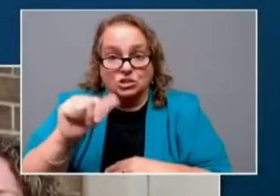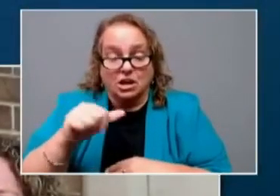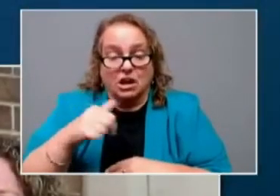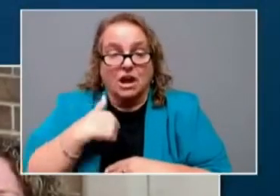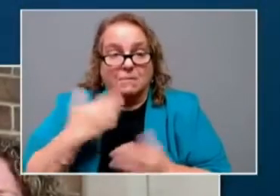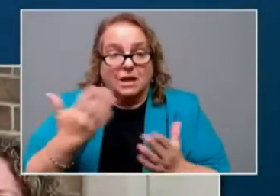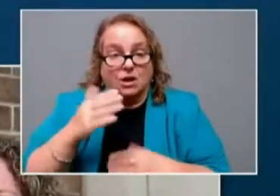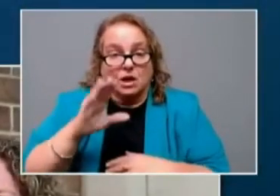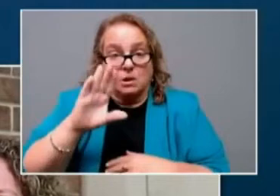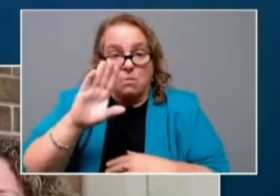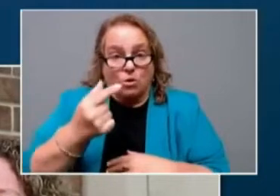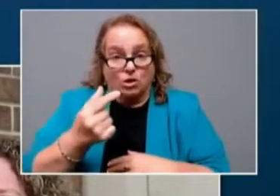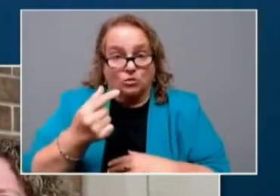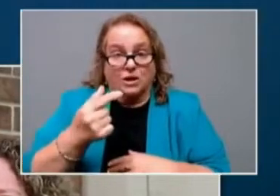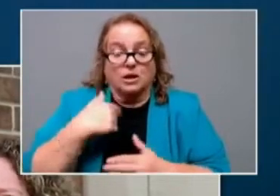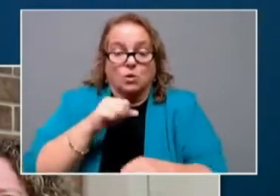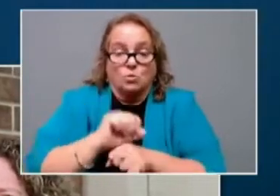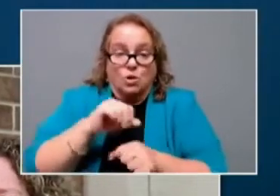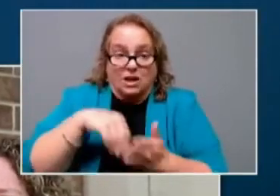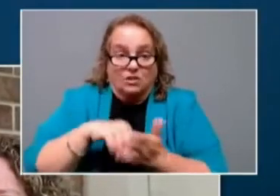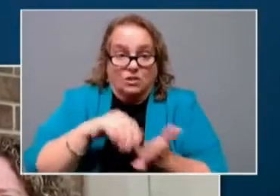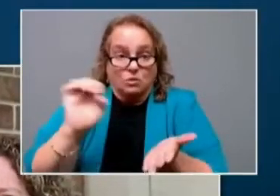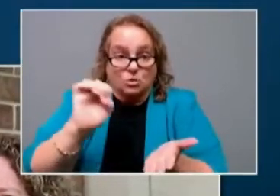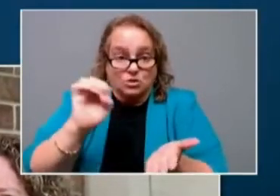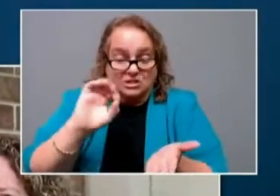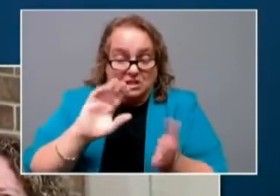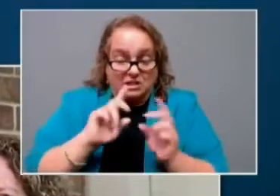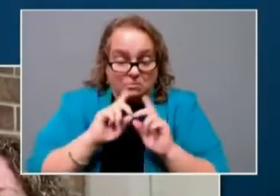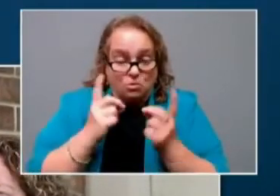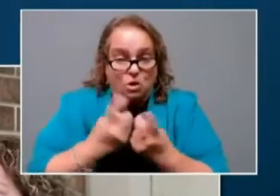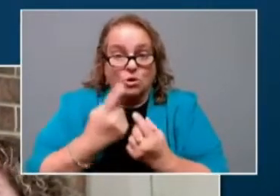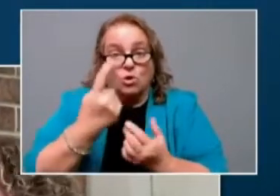in the emergency department. Um One thing that we have noticed recently is